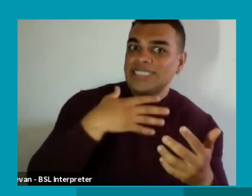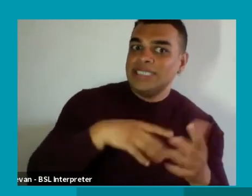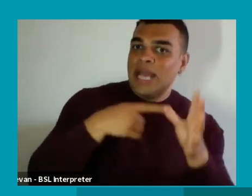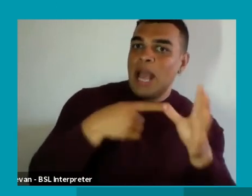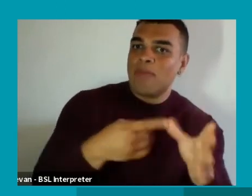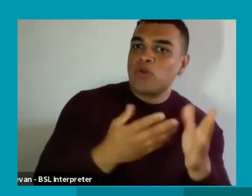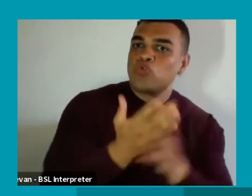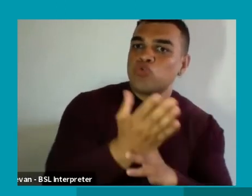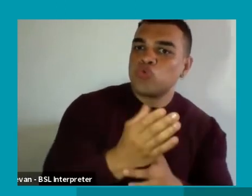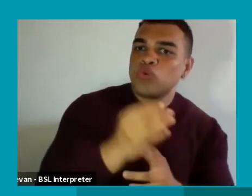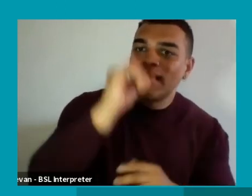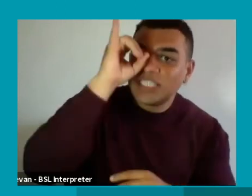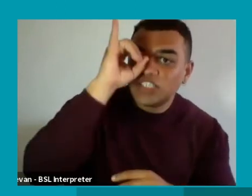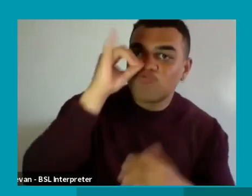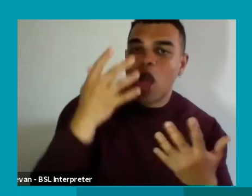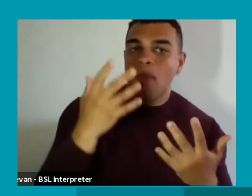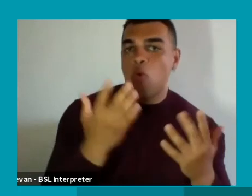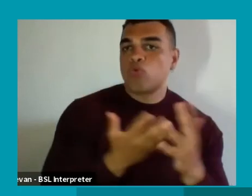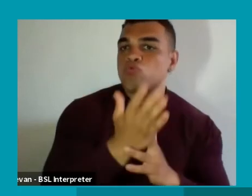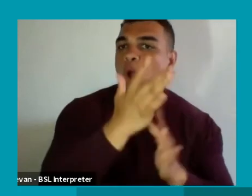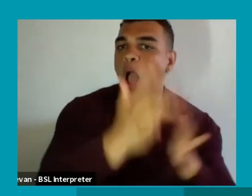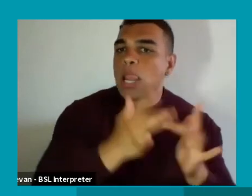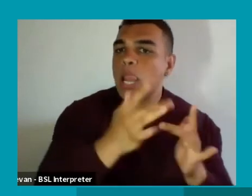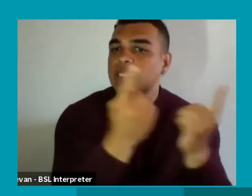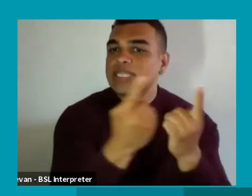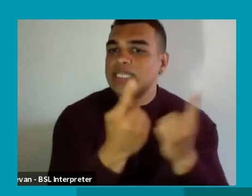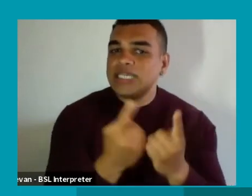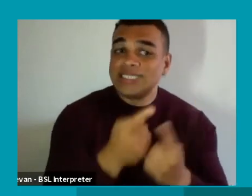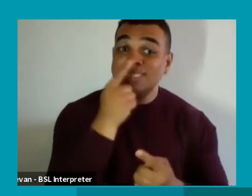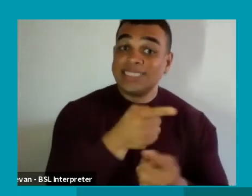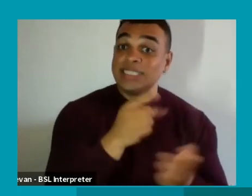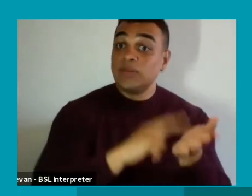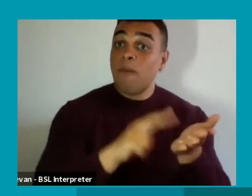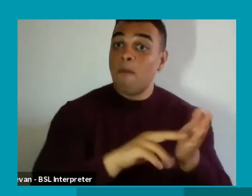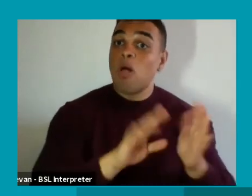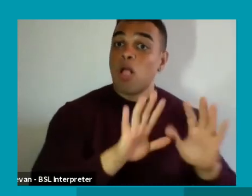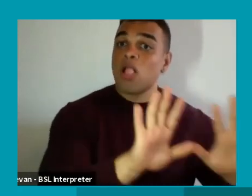Instagram or LinkedIn and having it done that way will become the norm, but I think probably what will happen is